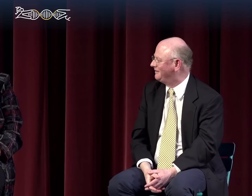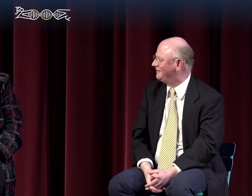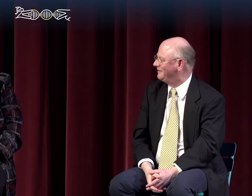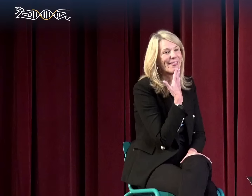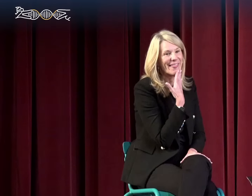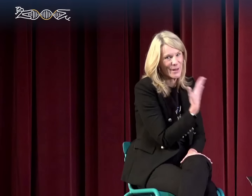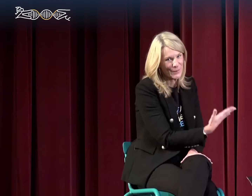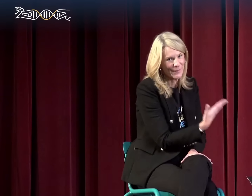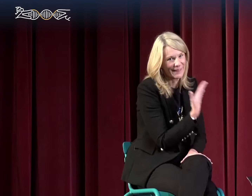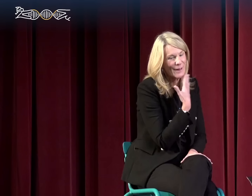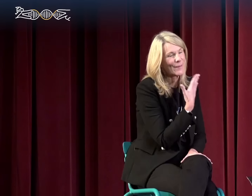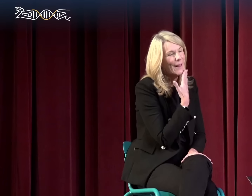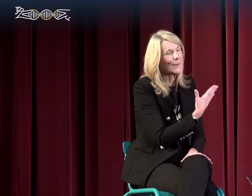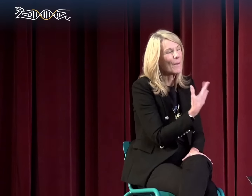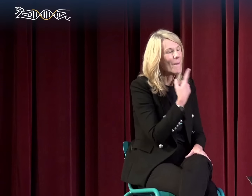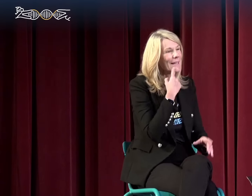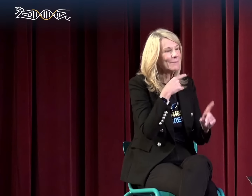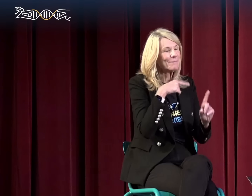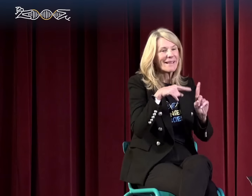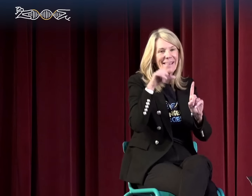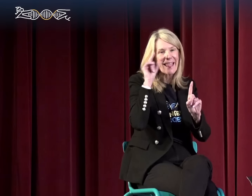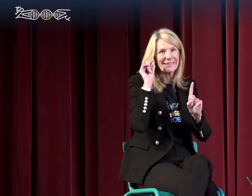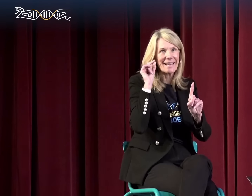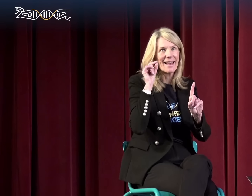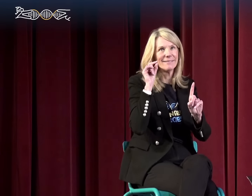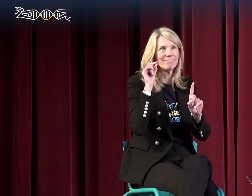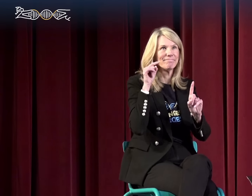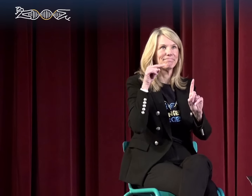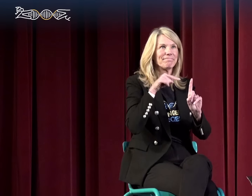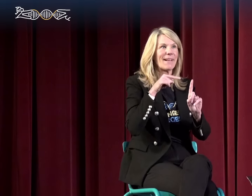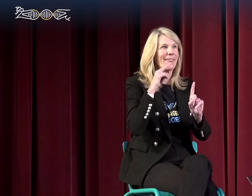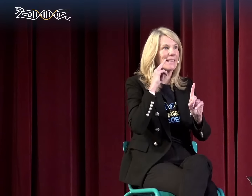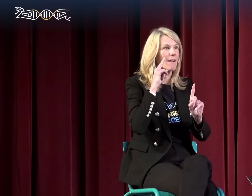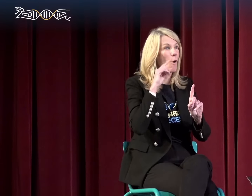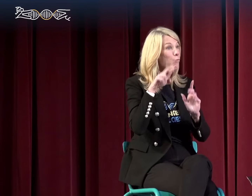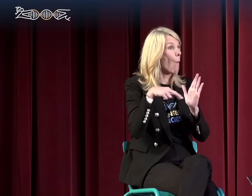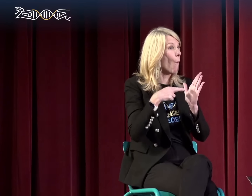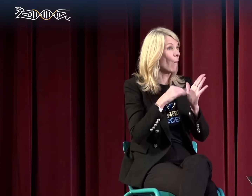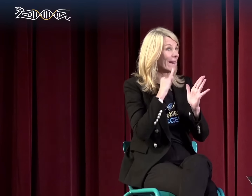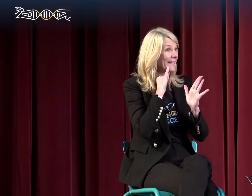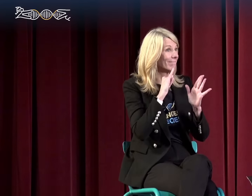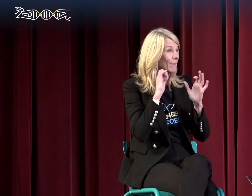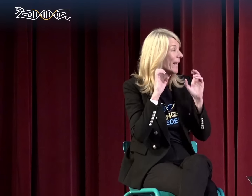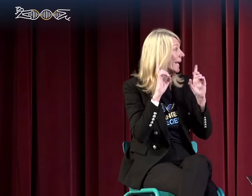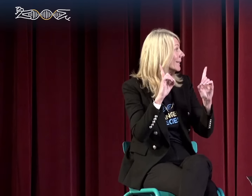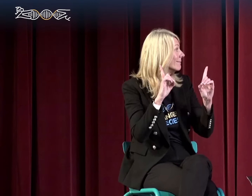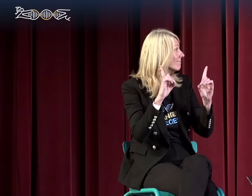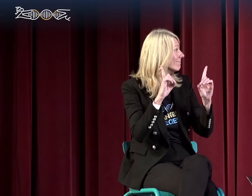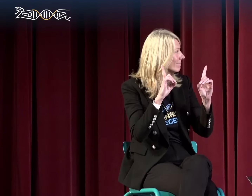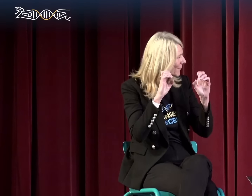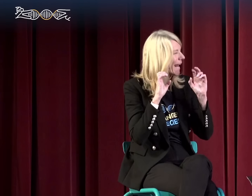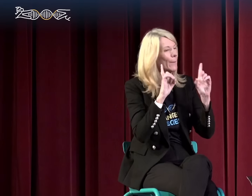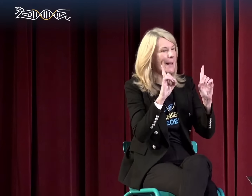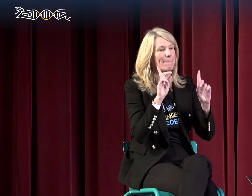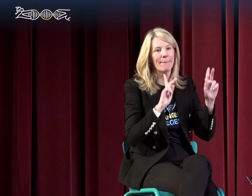Thank you all. I think the role for Gallaudet is to really be an educator to educate